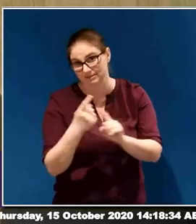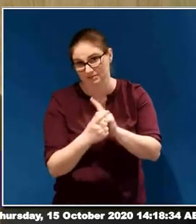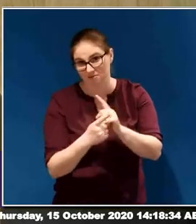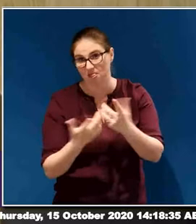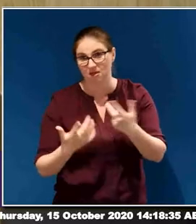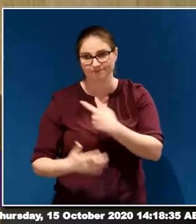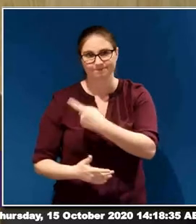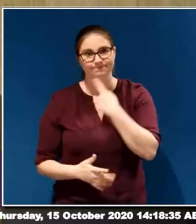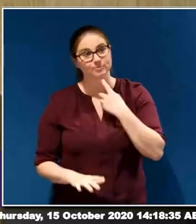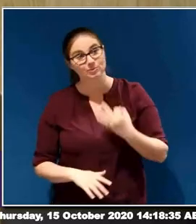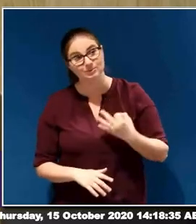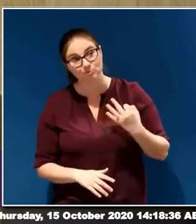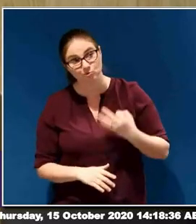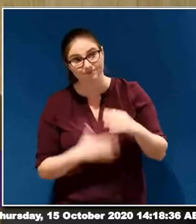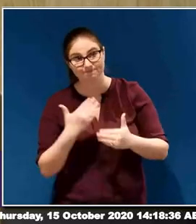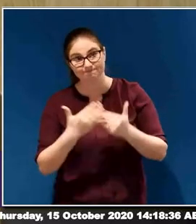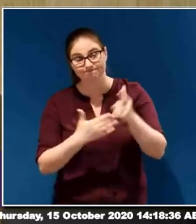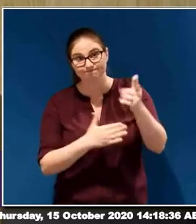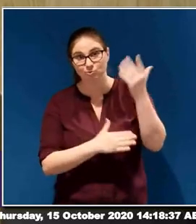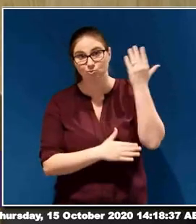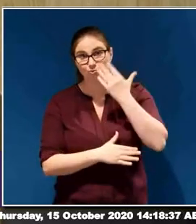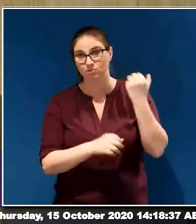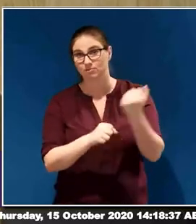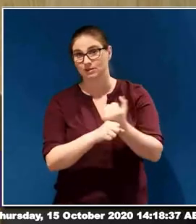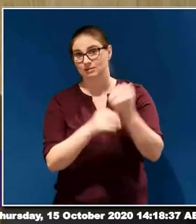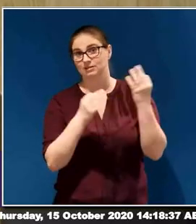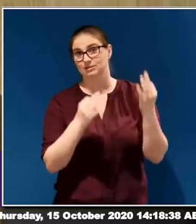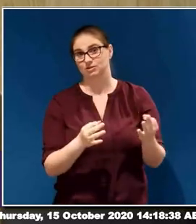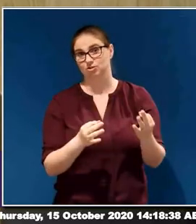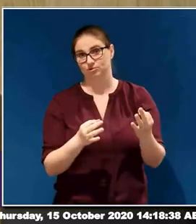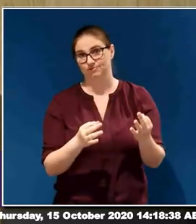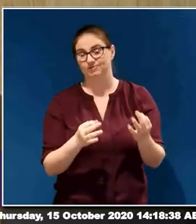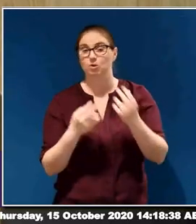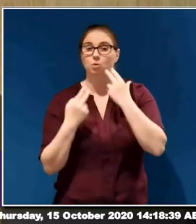was usually suspended for 20 days, but sometimes it took the school five days